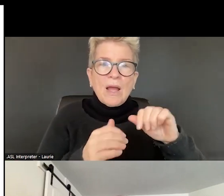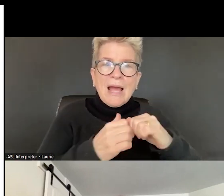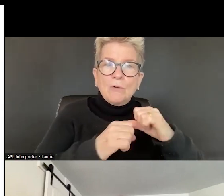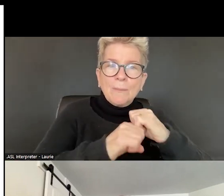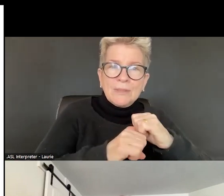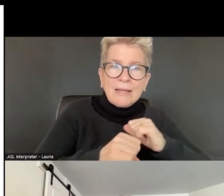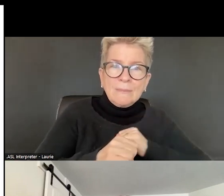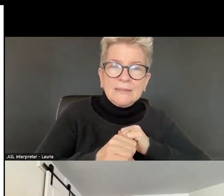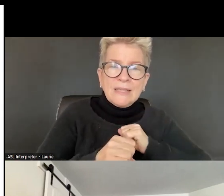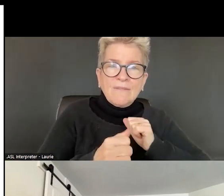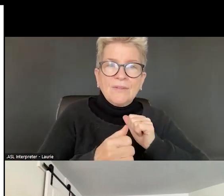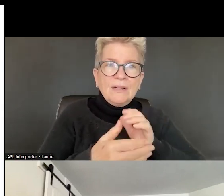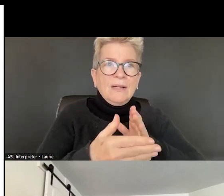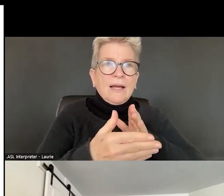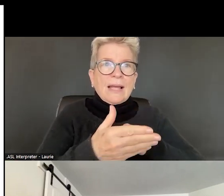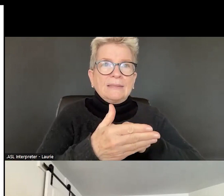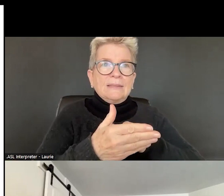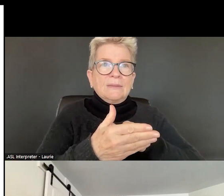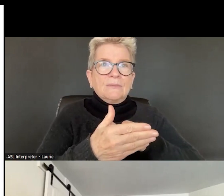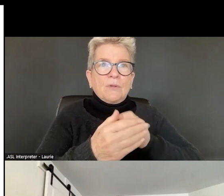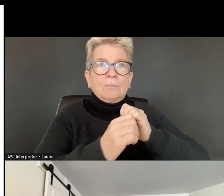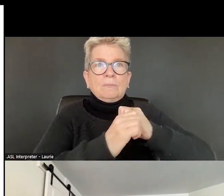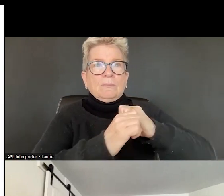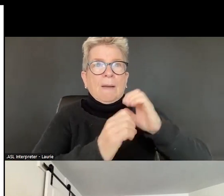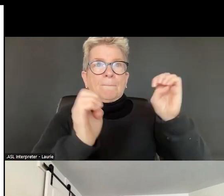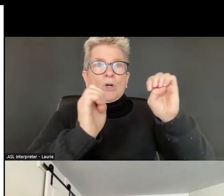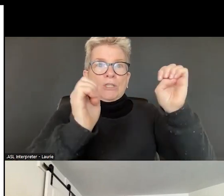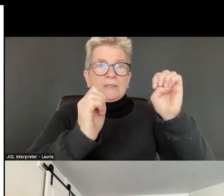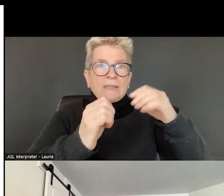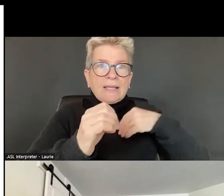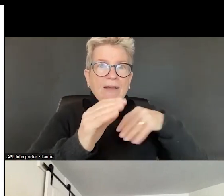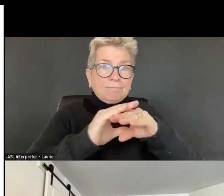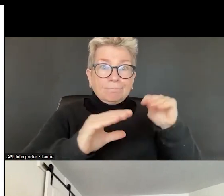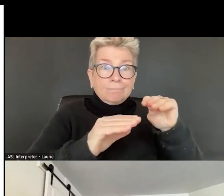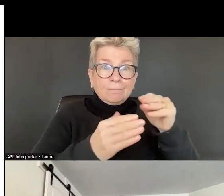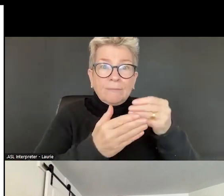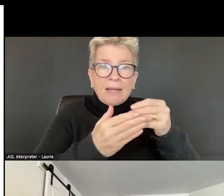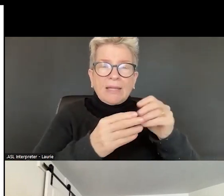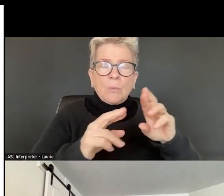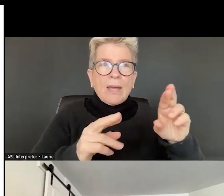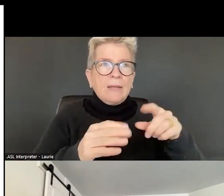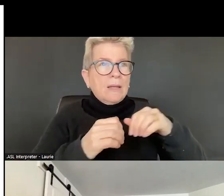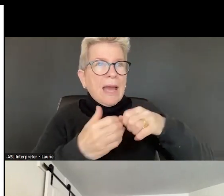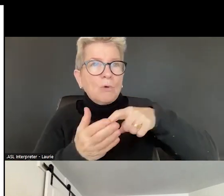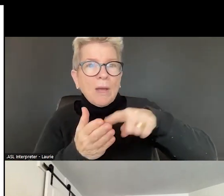against future emergencies? how do I pay taxes? how do I make borrowing decisions